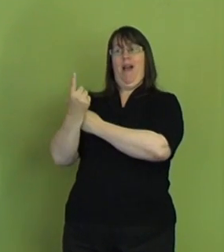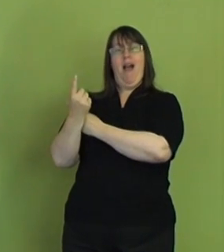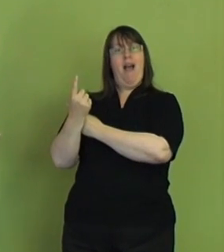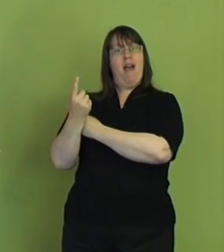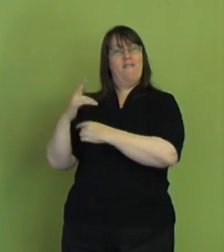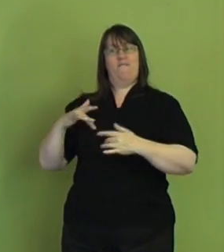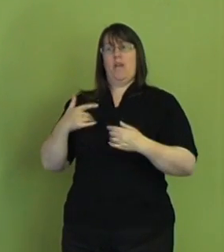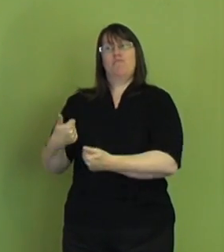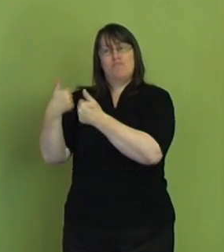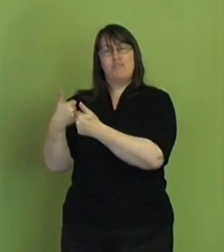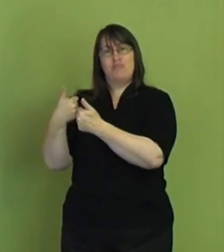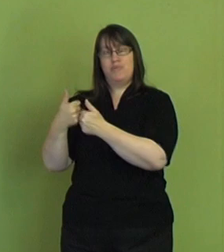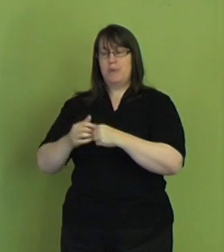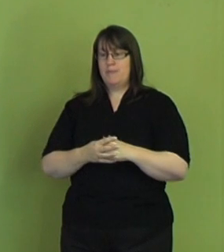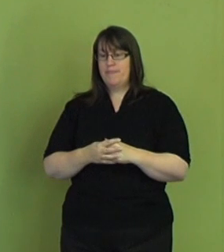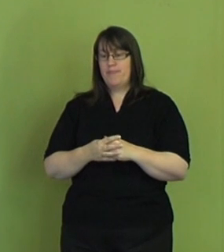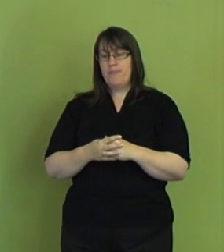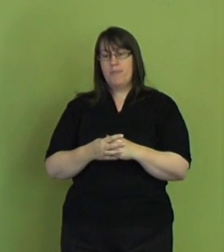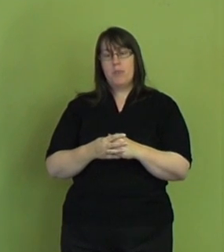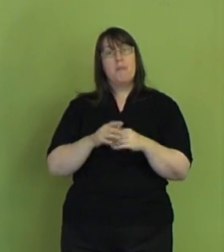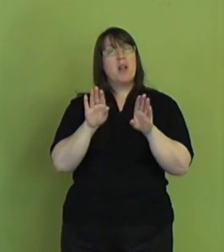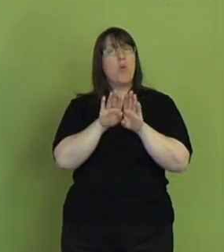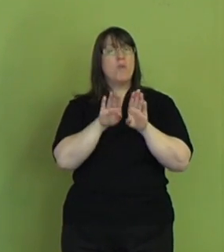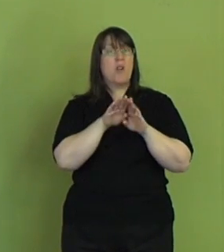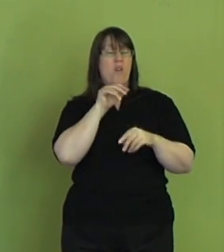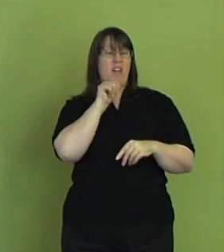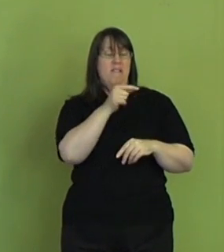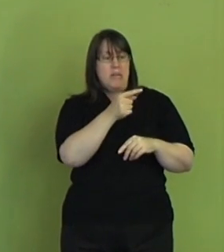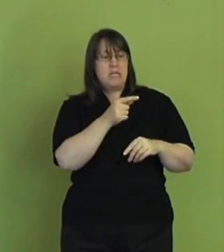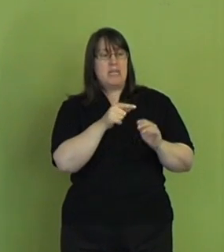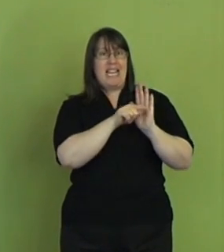Also, in a situation where someone is terminally ill,